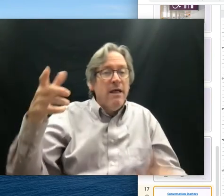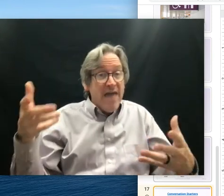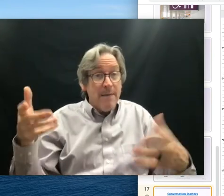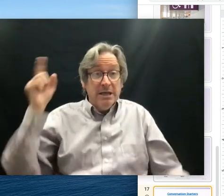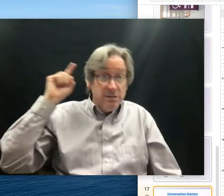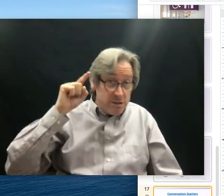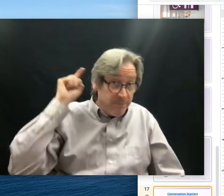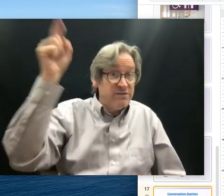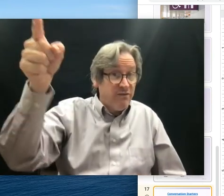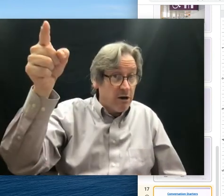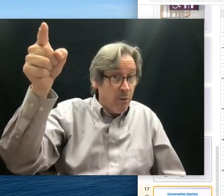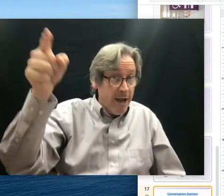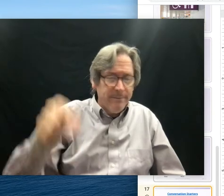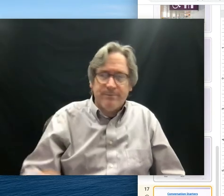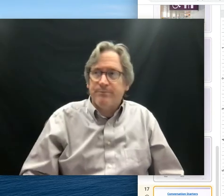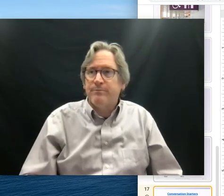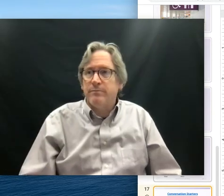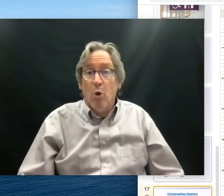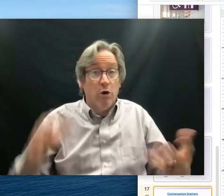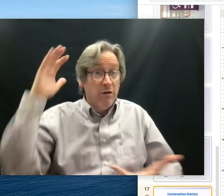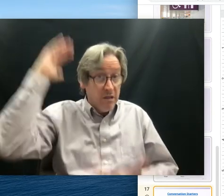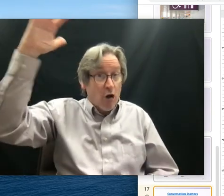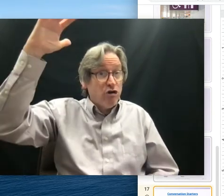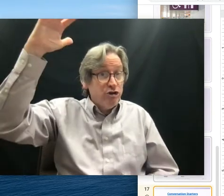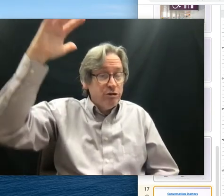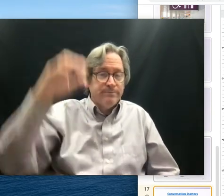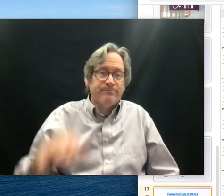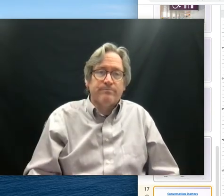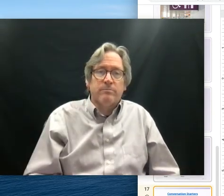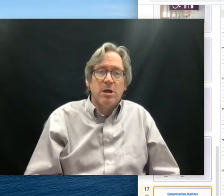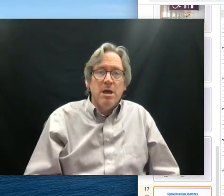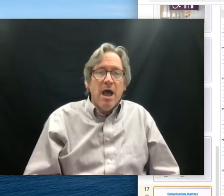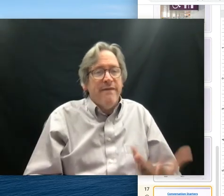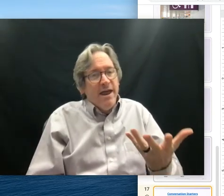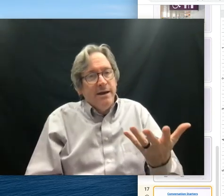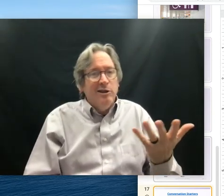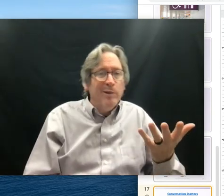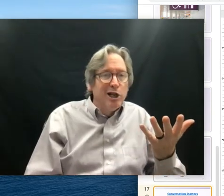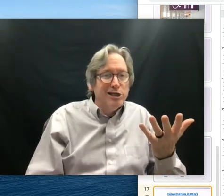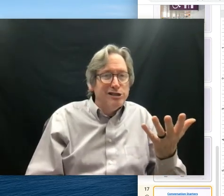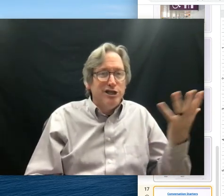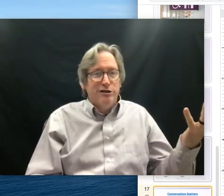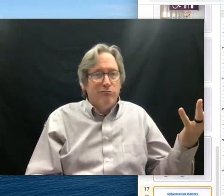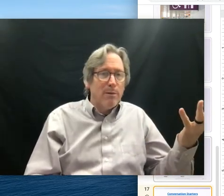that means something's far away or large and then in the middle is the robert de